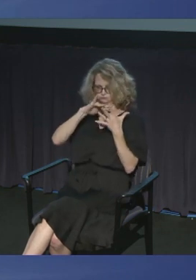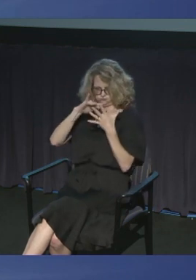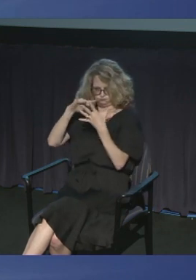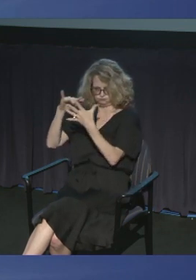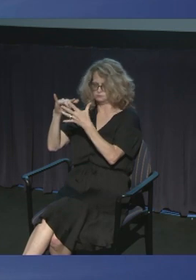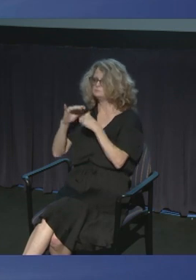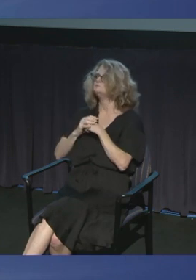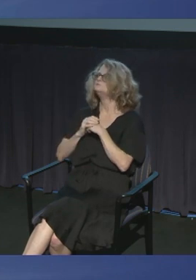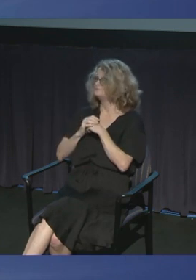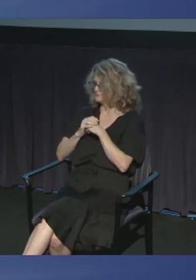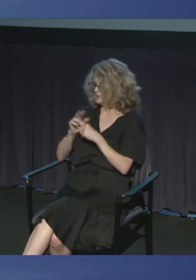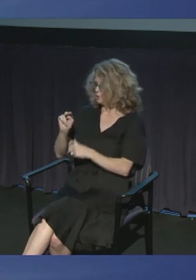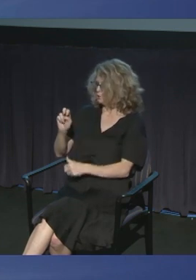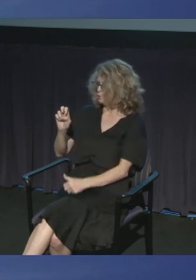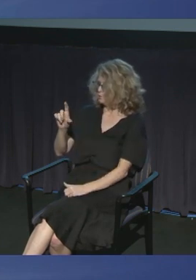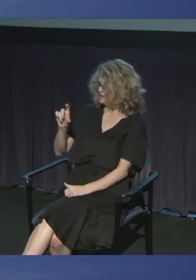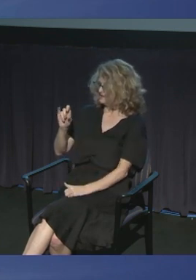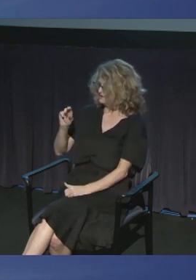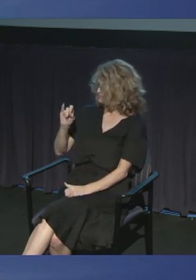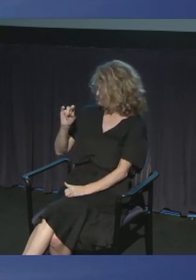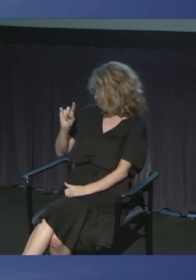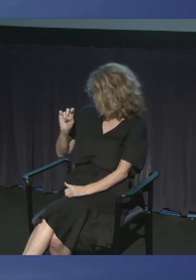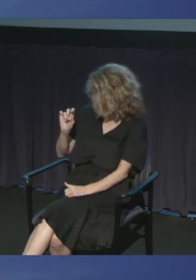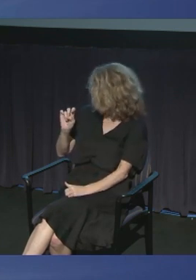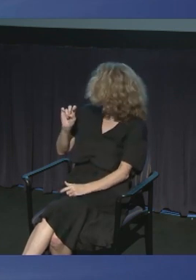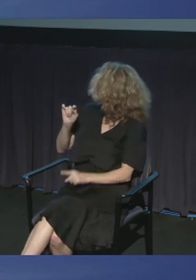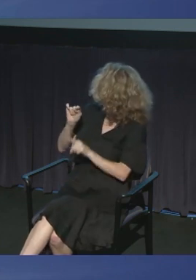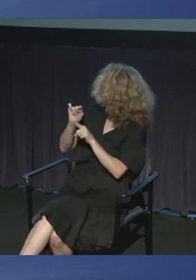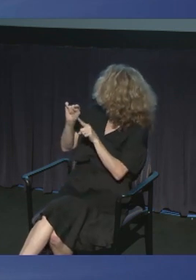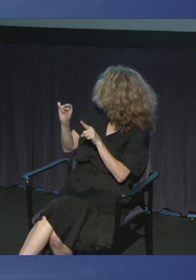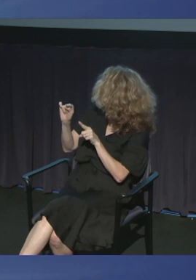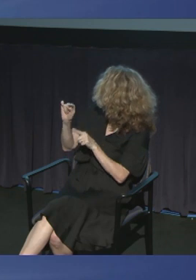IS OUR INTEREST IN THE INNATE IMMUNE RECEPTOR STARTED FROM HERE WHICH IS A FAMILY OF PROTEINS WHERE WE DID QUITE A